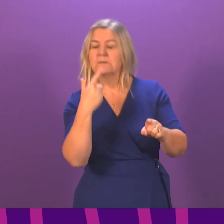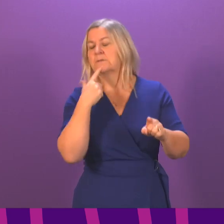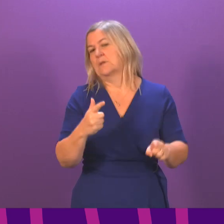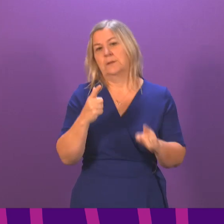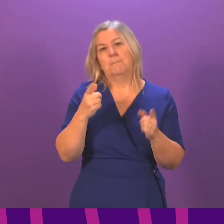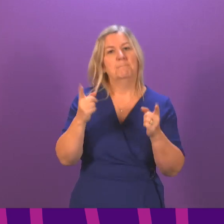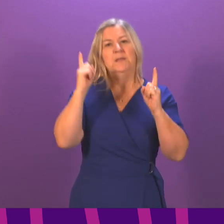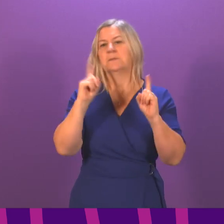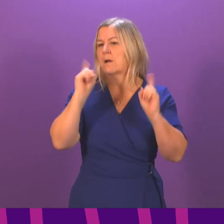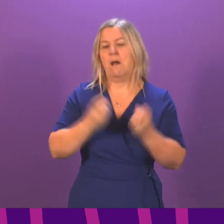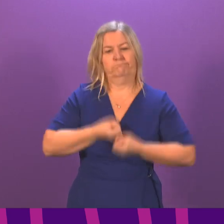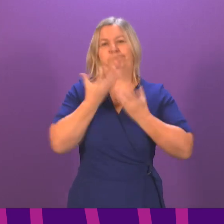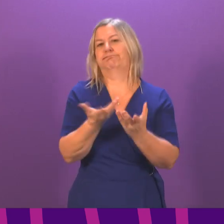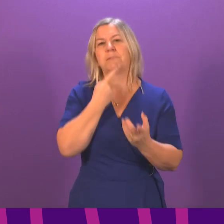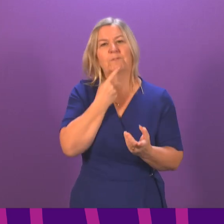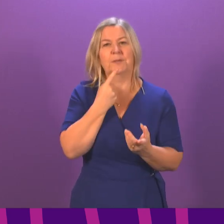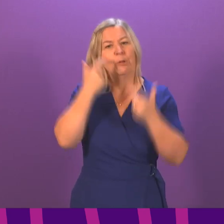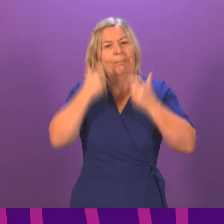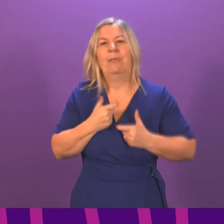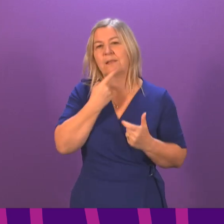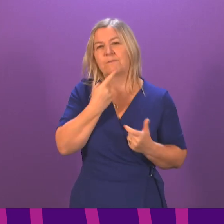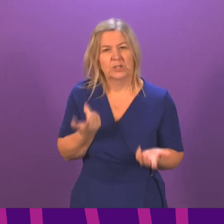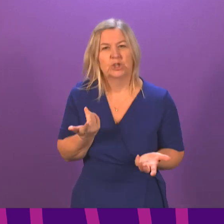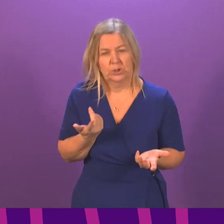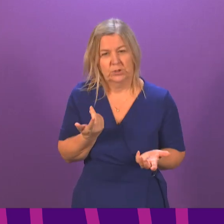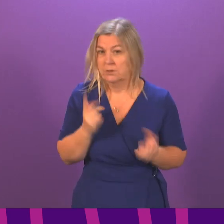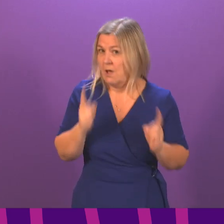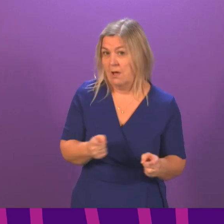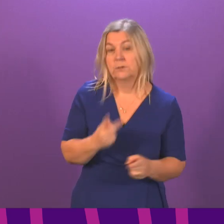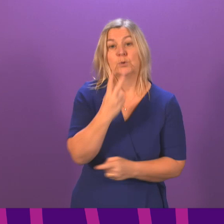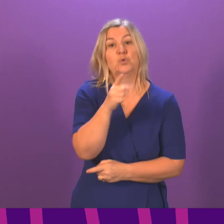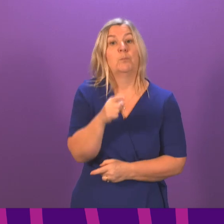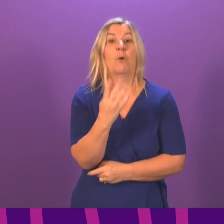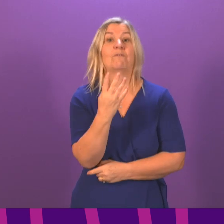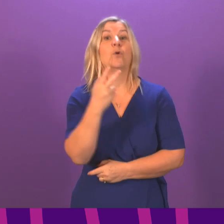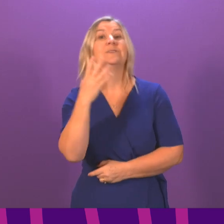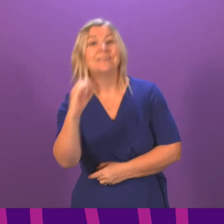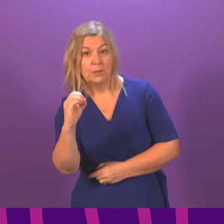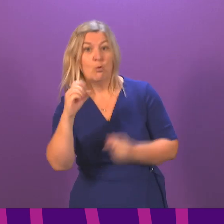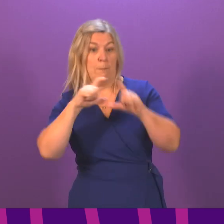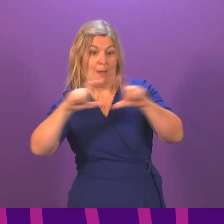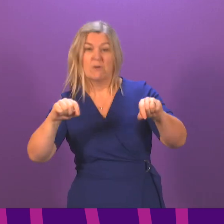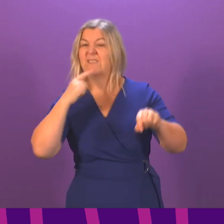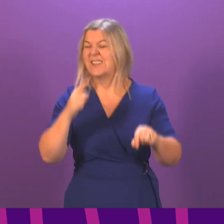the content of legal advice, while paragraph 2.40 recognises that “in exceptional circumstances”,